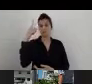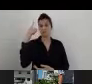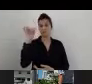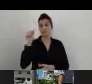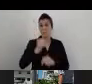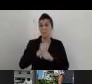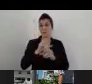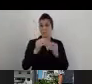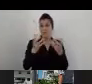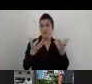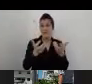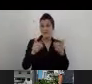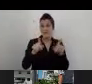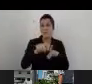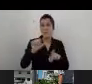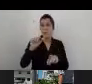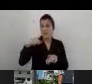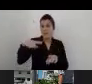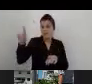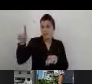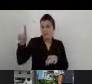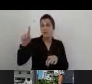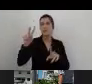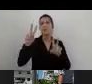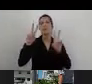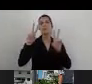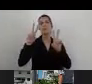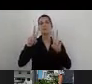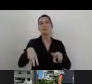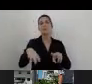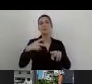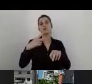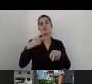you have a much more clear aspect on how much